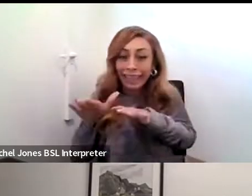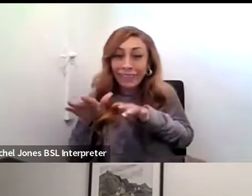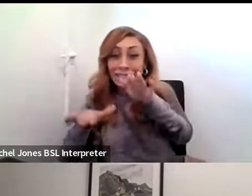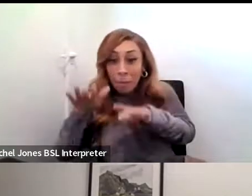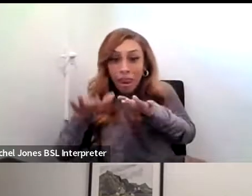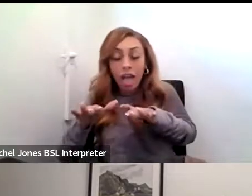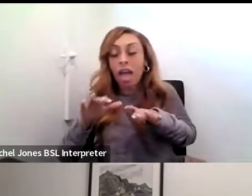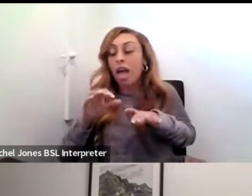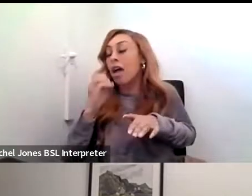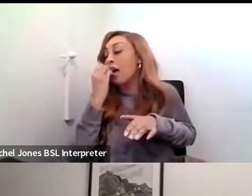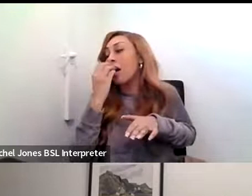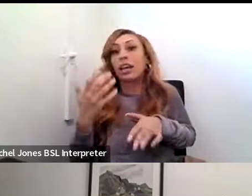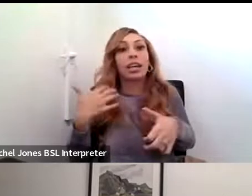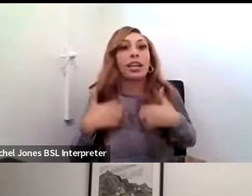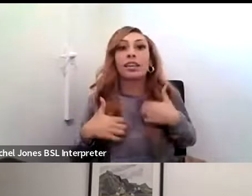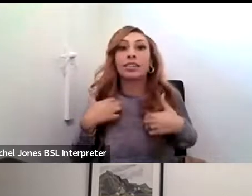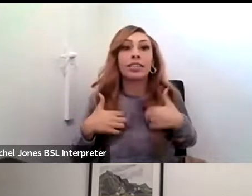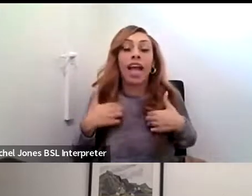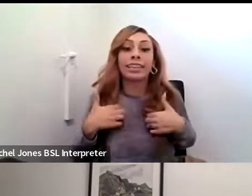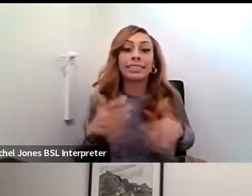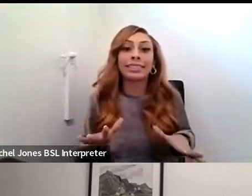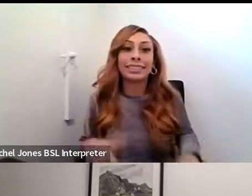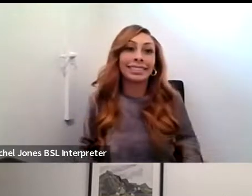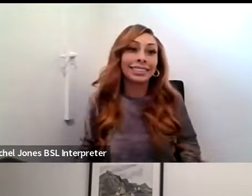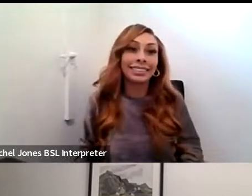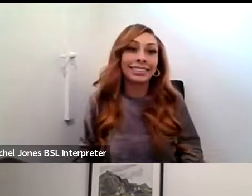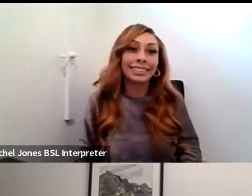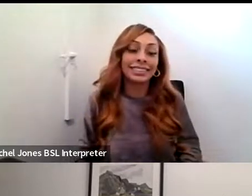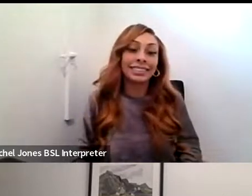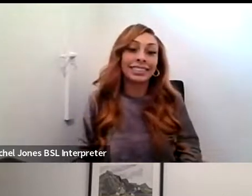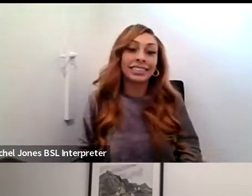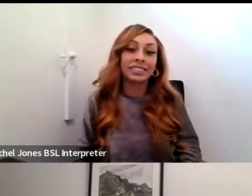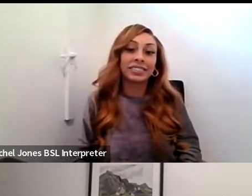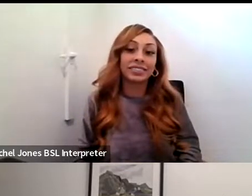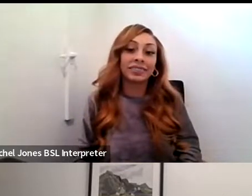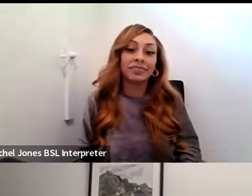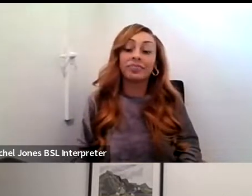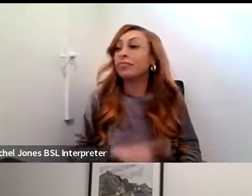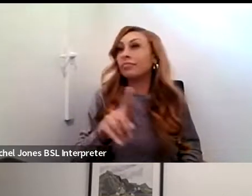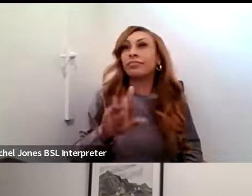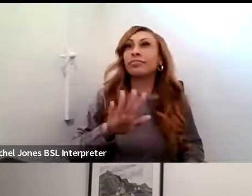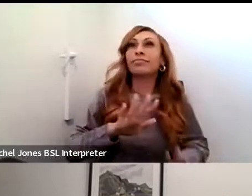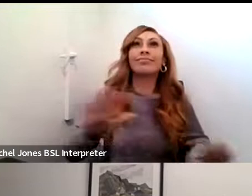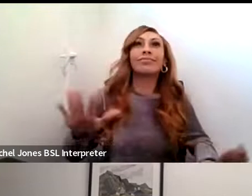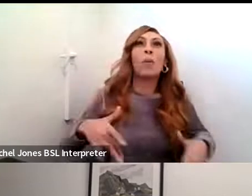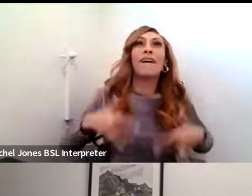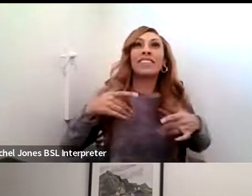is incredibly exciting. And it doesn't feel like a backwards step at all to me,